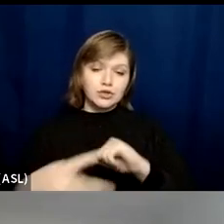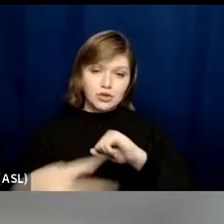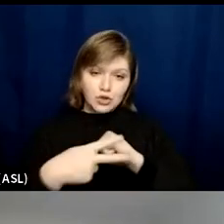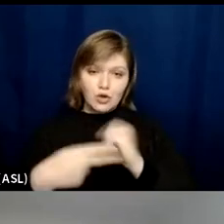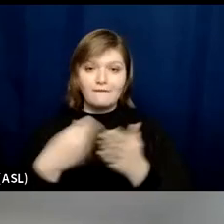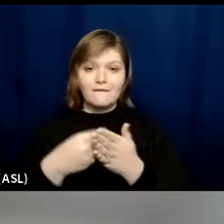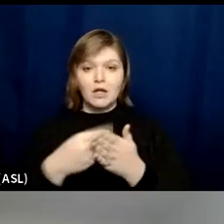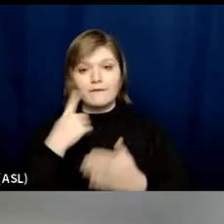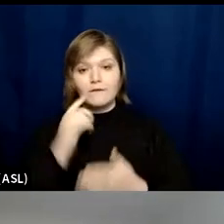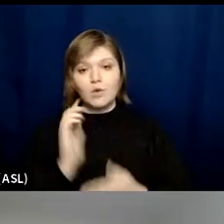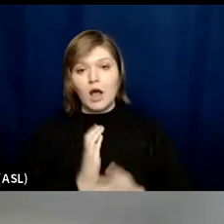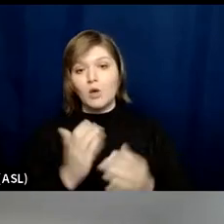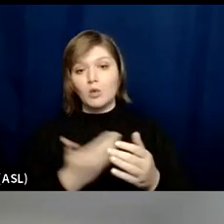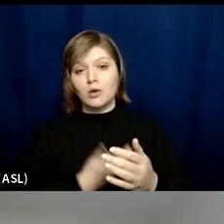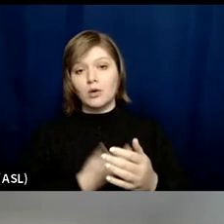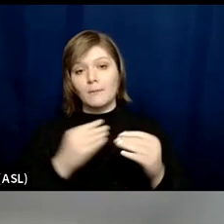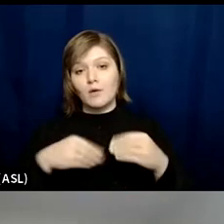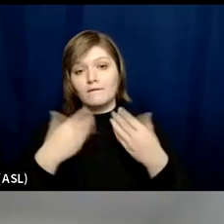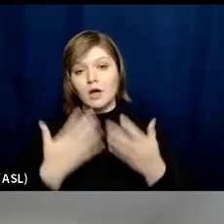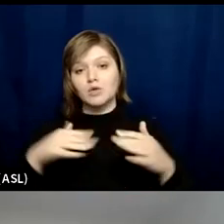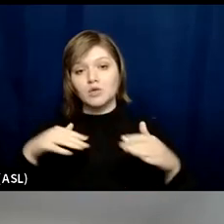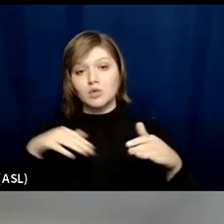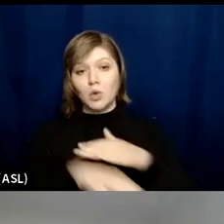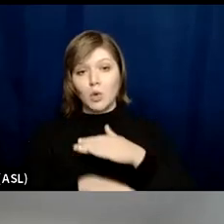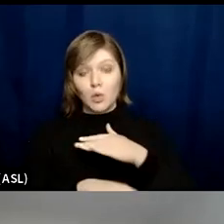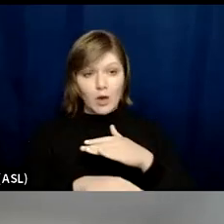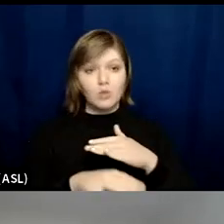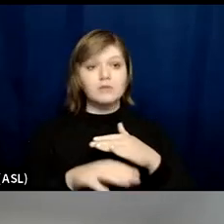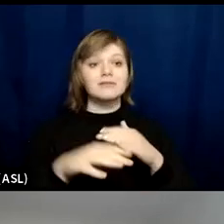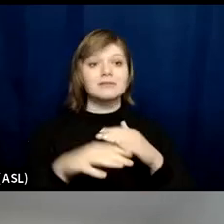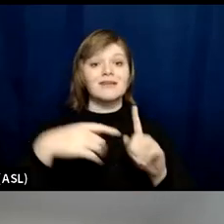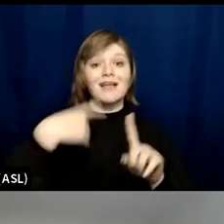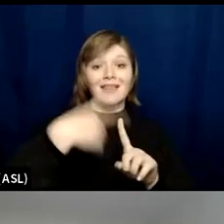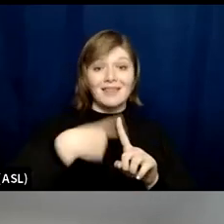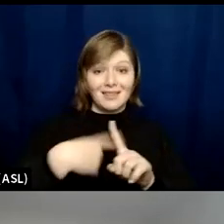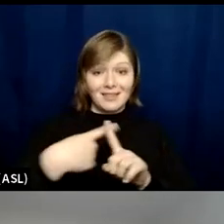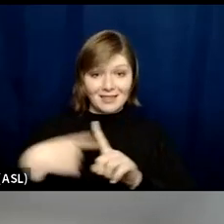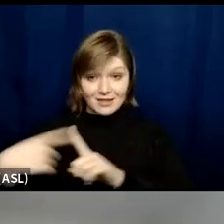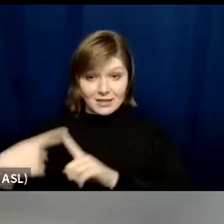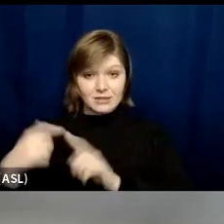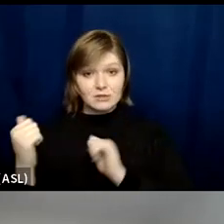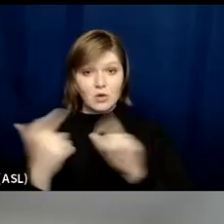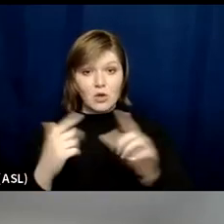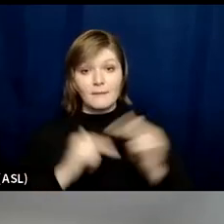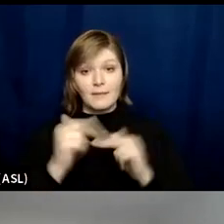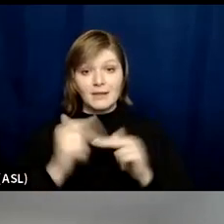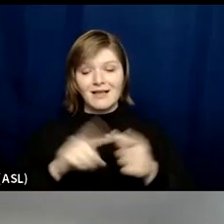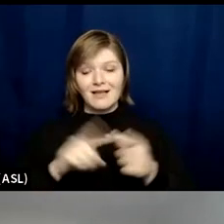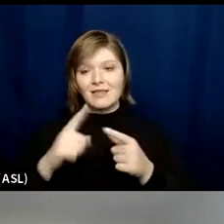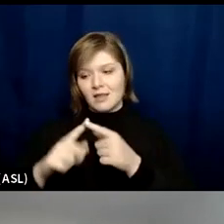services they need to live in the community, or get connected to the services they need when they are in housing so they can stay housed.